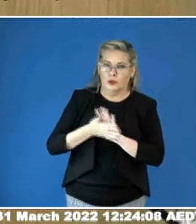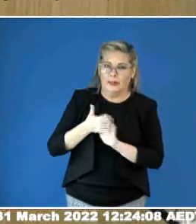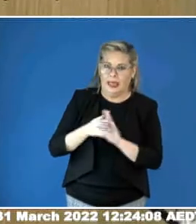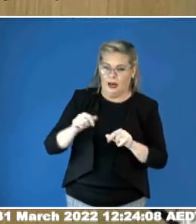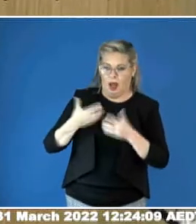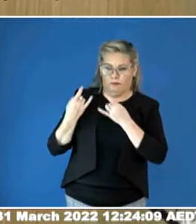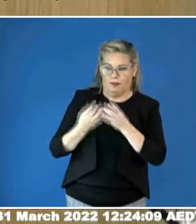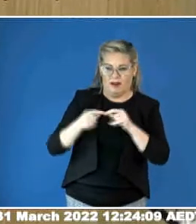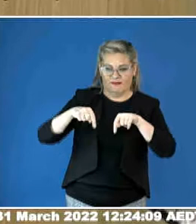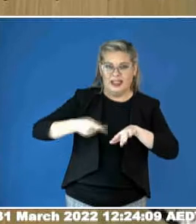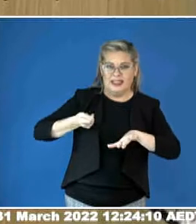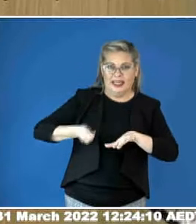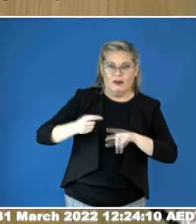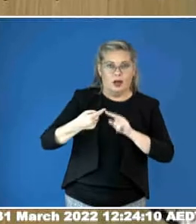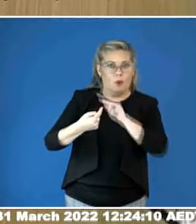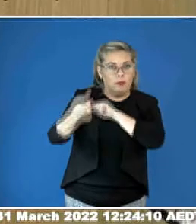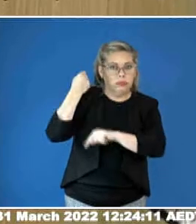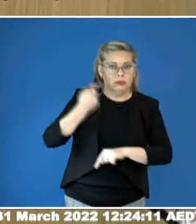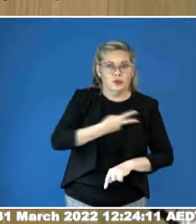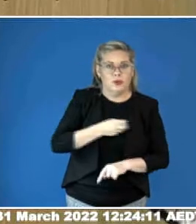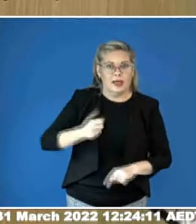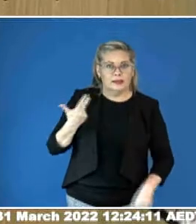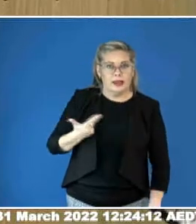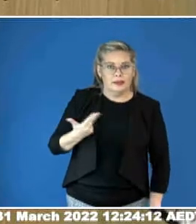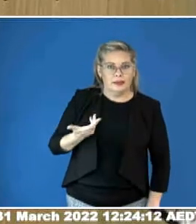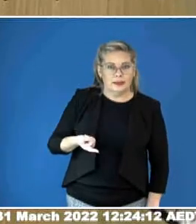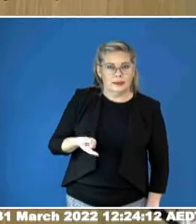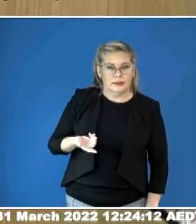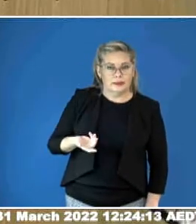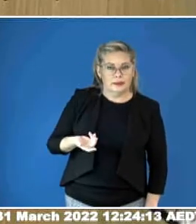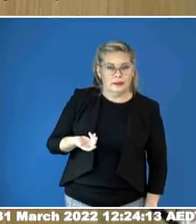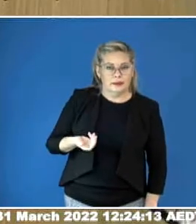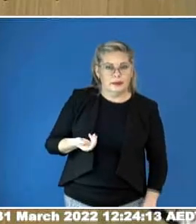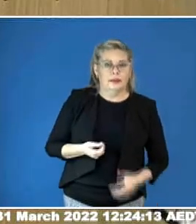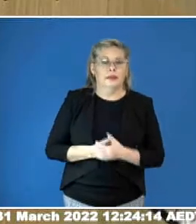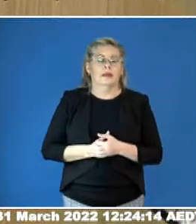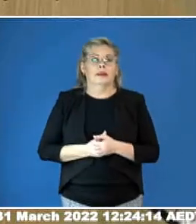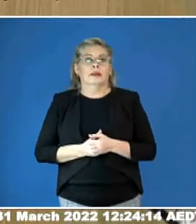the hearing? Or in 2018? Let's start with 2018.